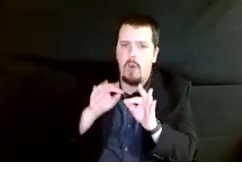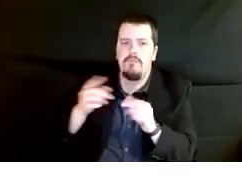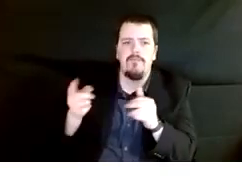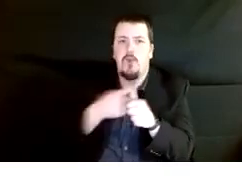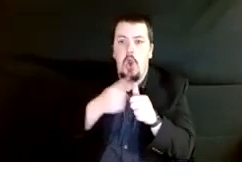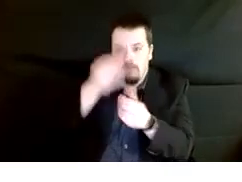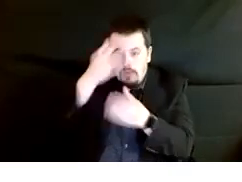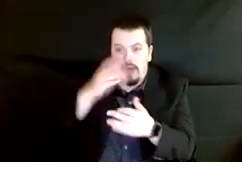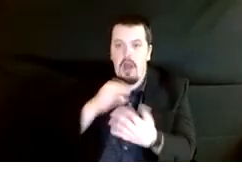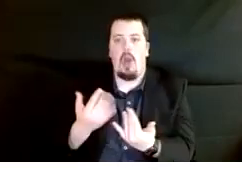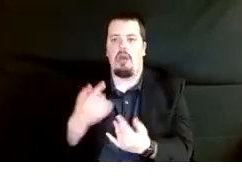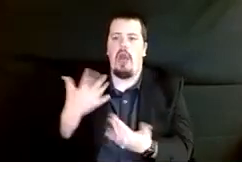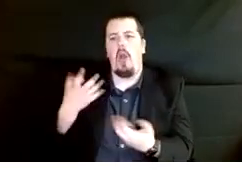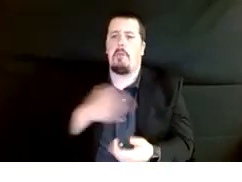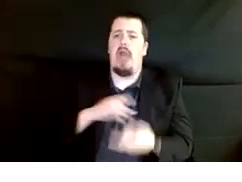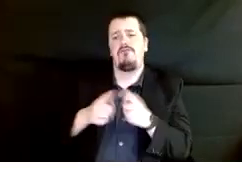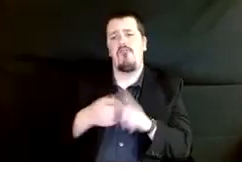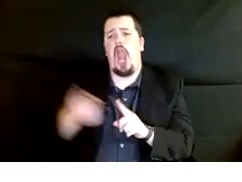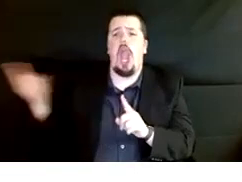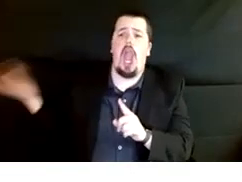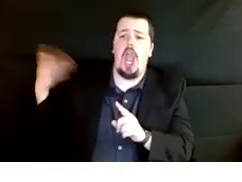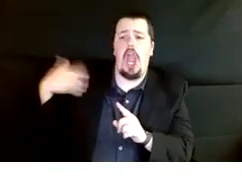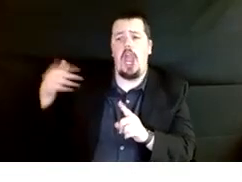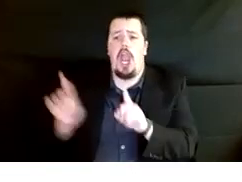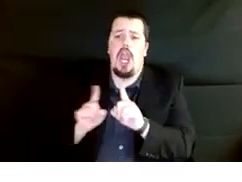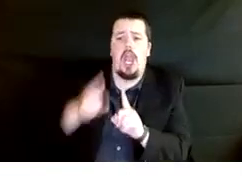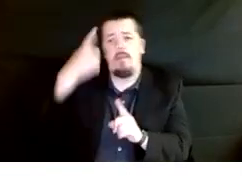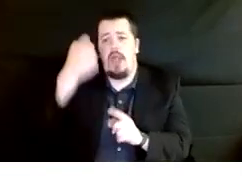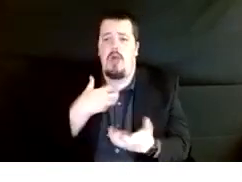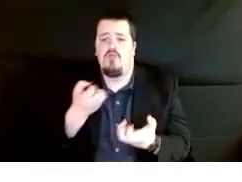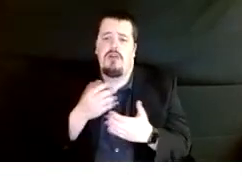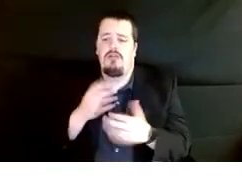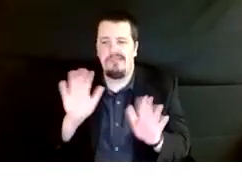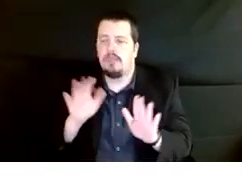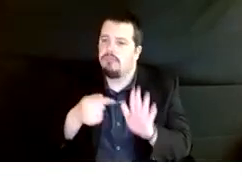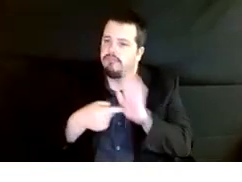seem like I want to bring a friend with me just just because uh and so there needs to be